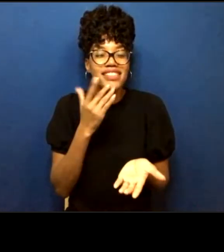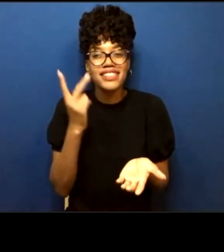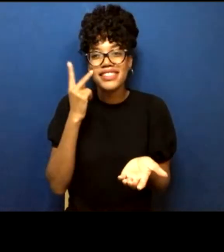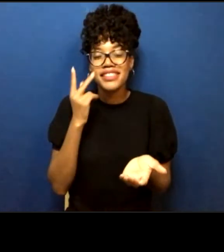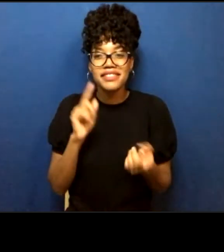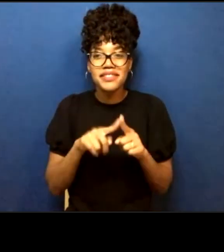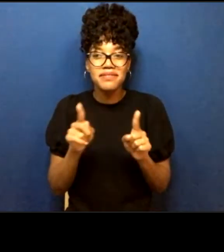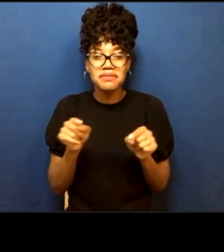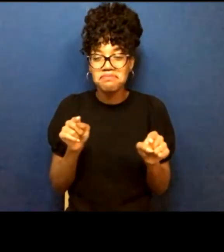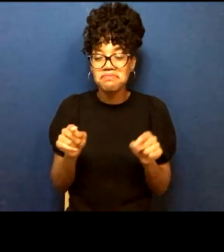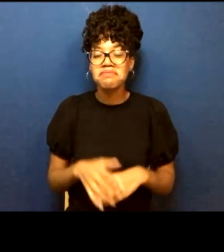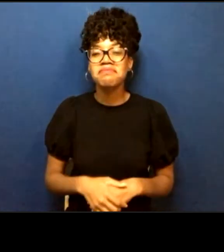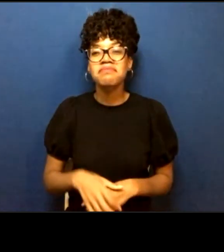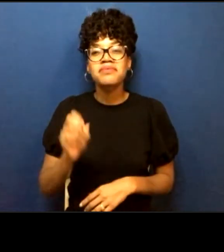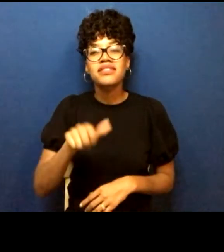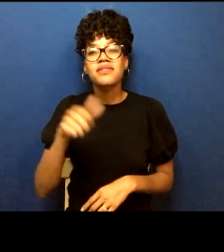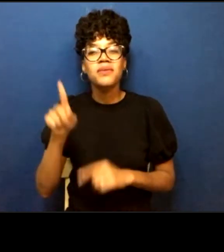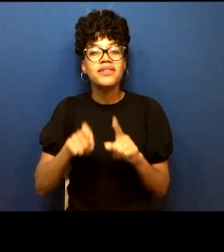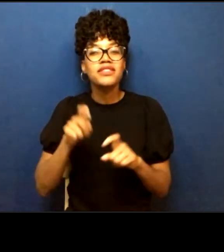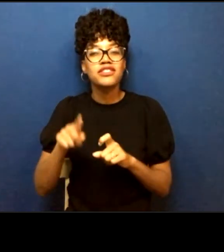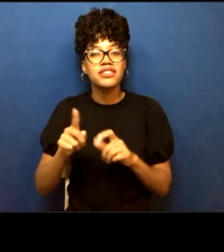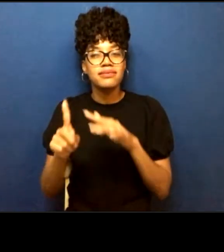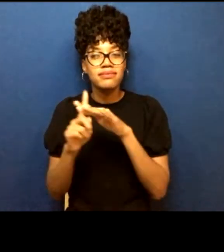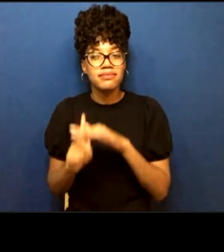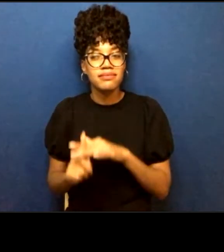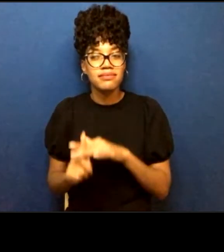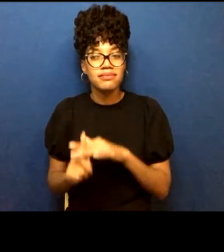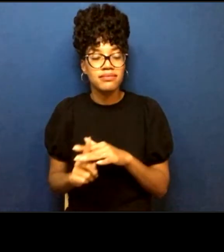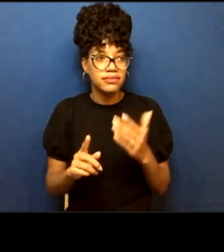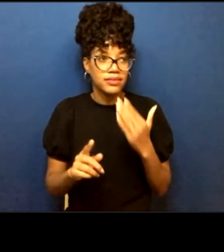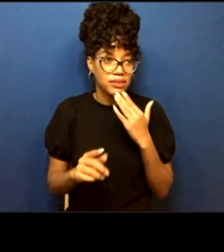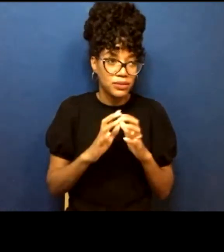Okay, some other questions that came in. Thank you for satisfying my curiosity.